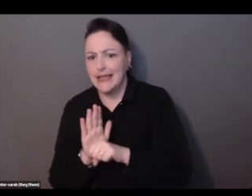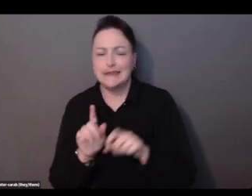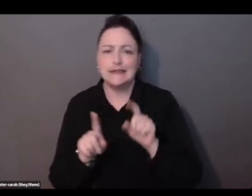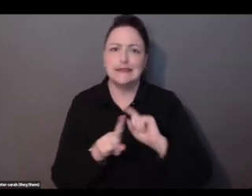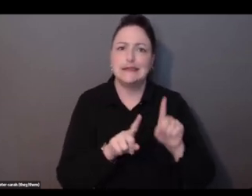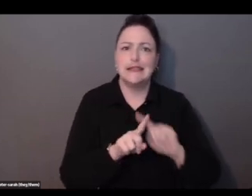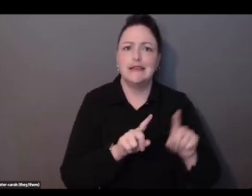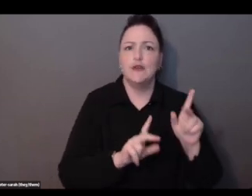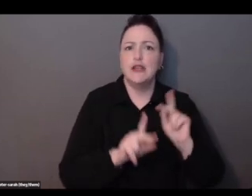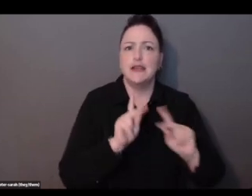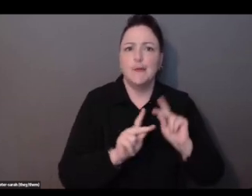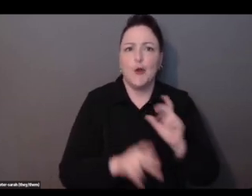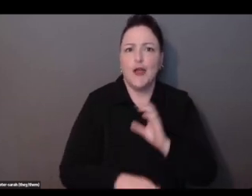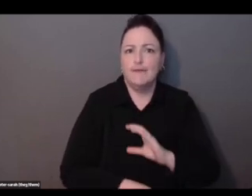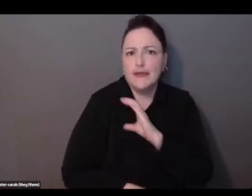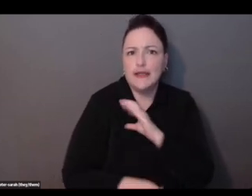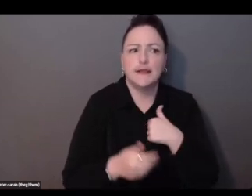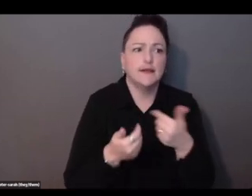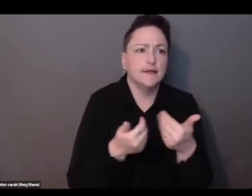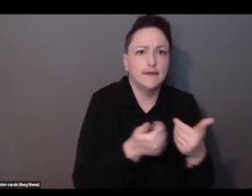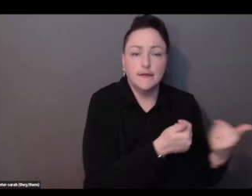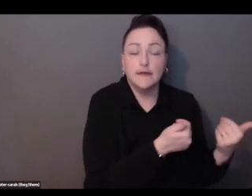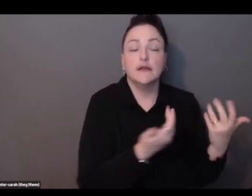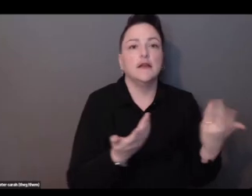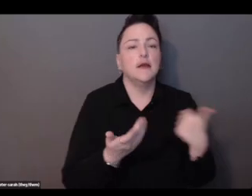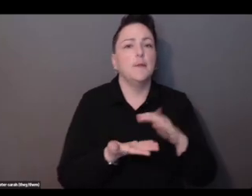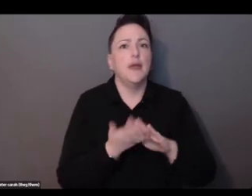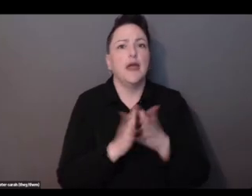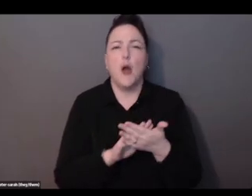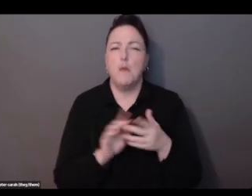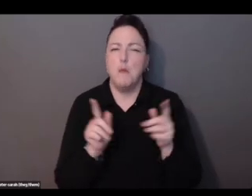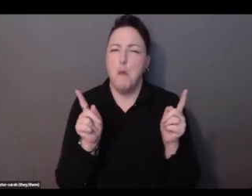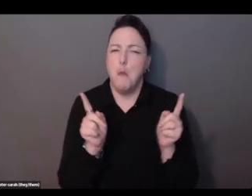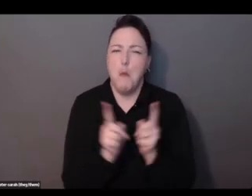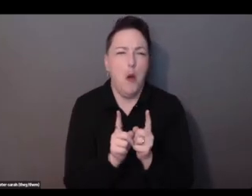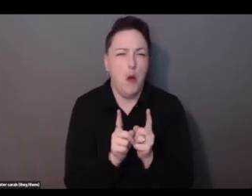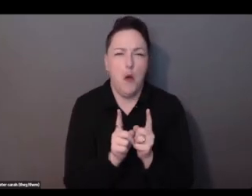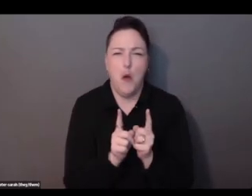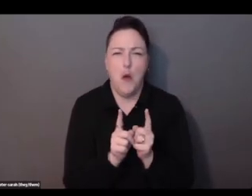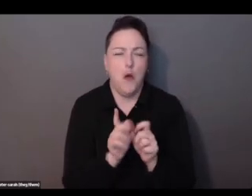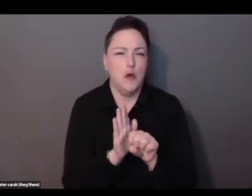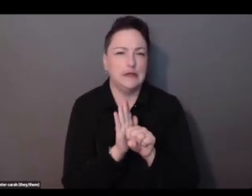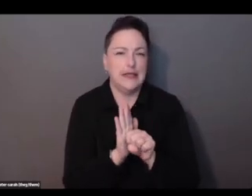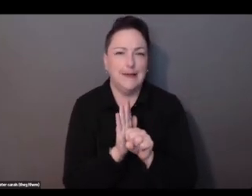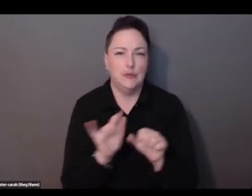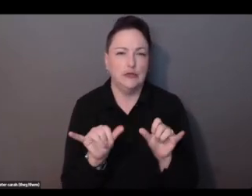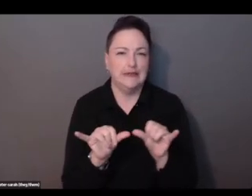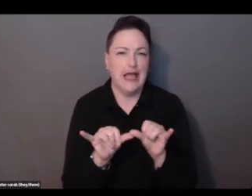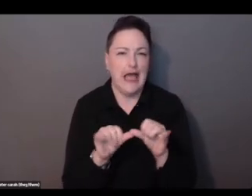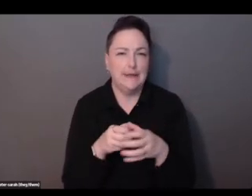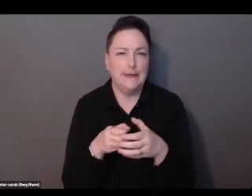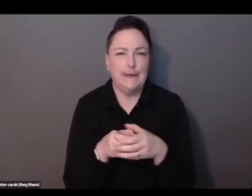you get down to these really small sample sizes that make the data unreliable and so we